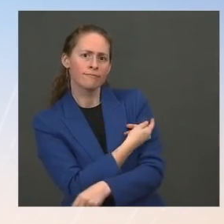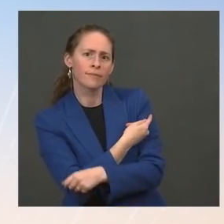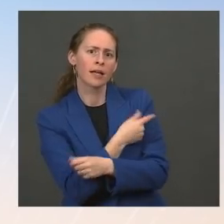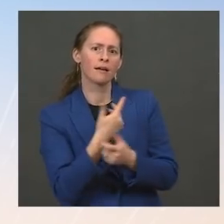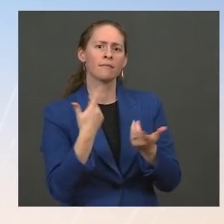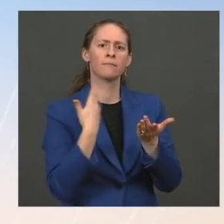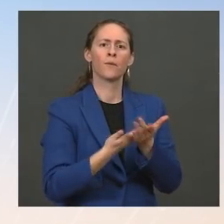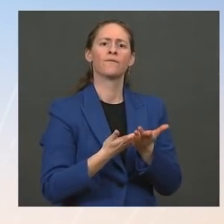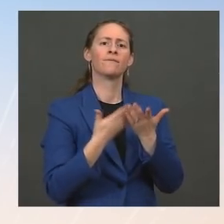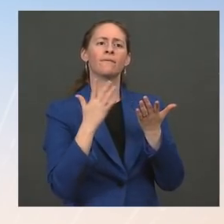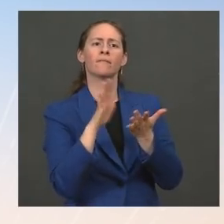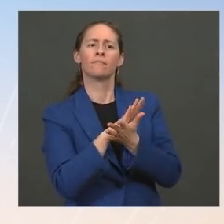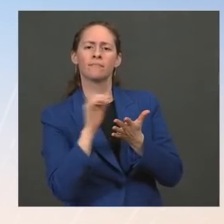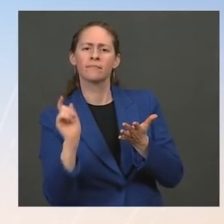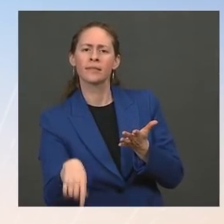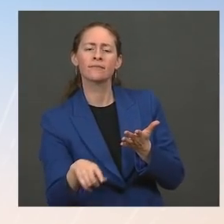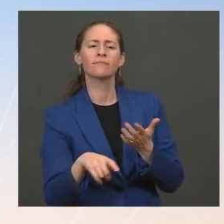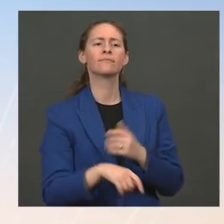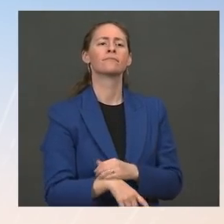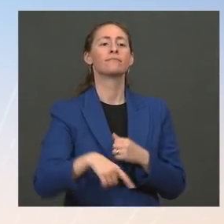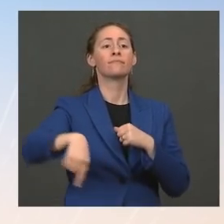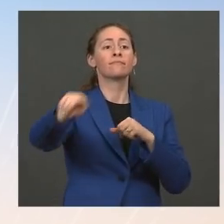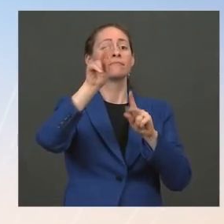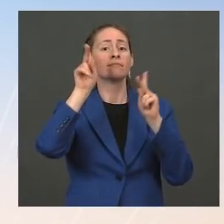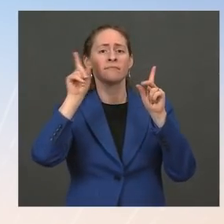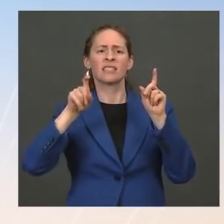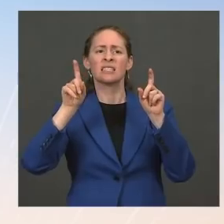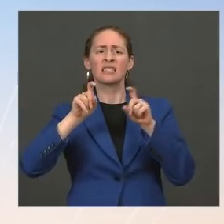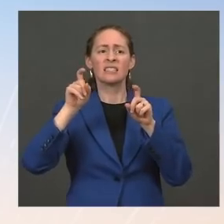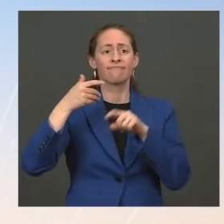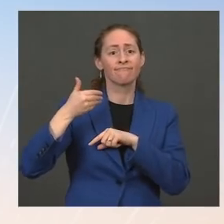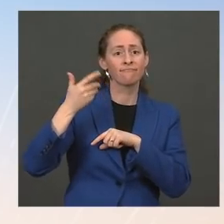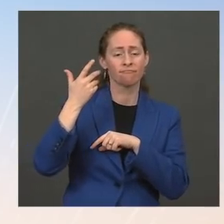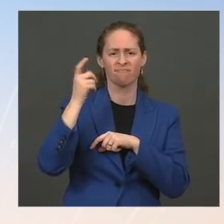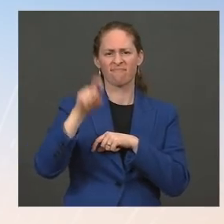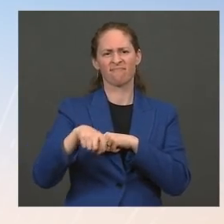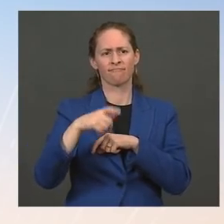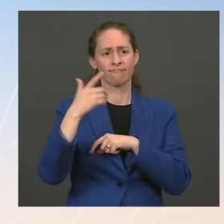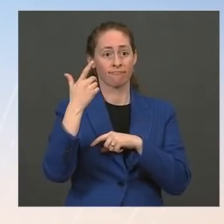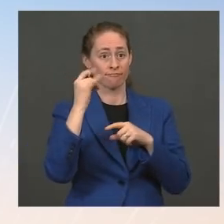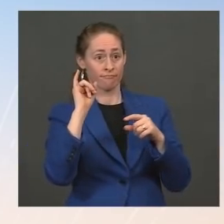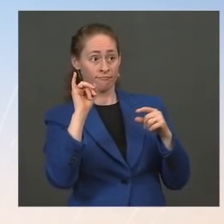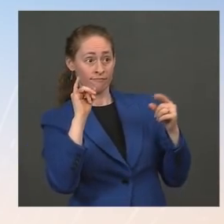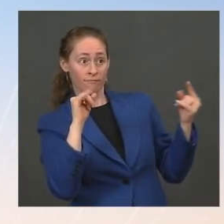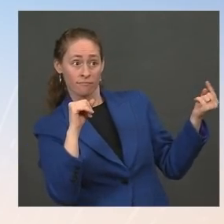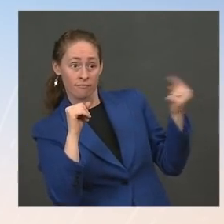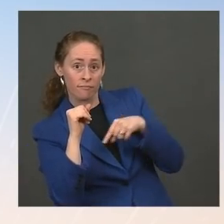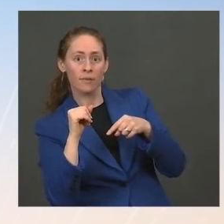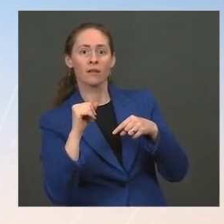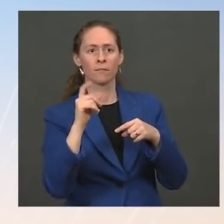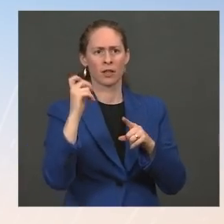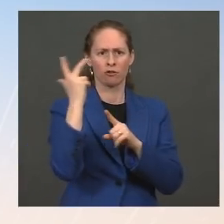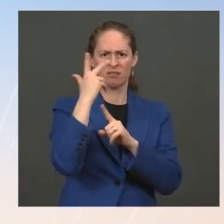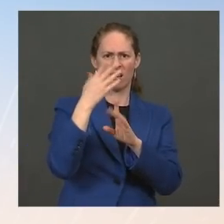within three days, I should say, of traveling. I don't have any additional requirements or restrictions to preview, aside from the --